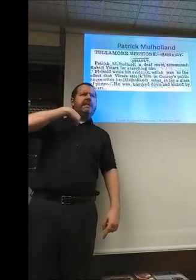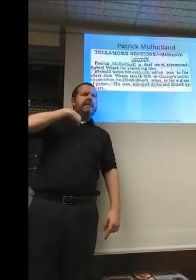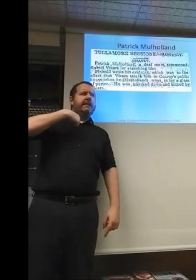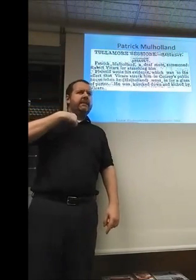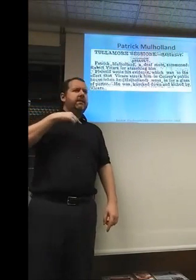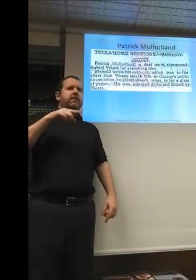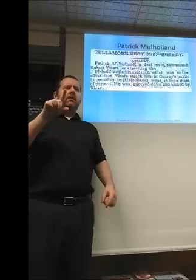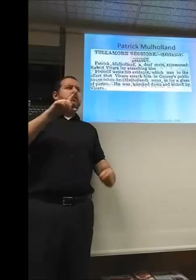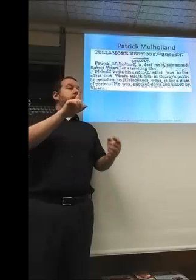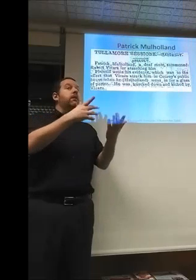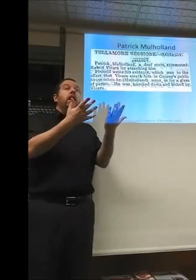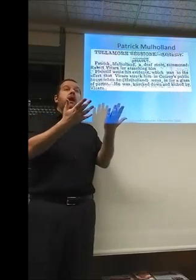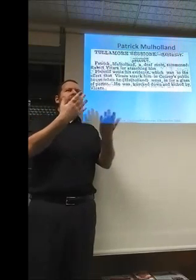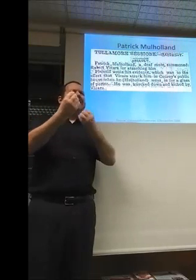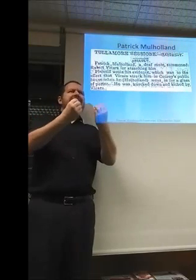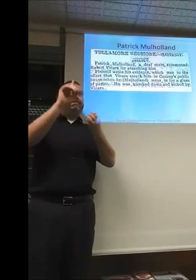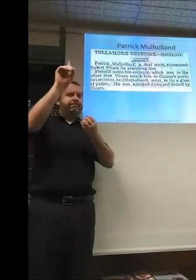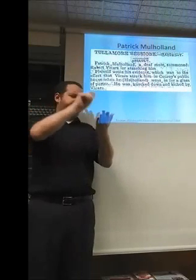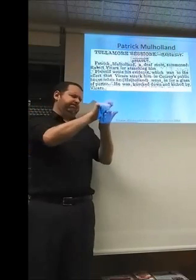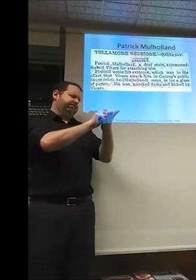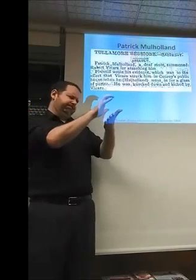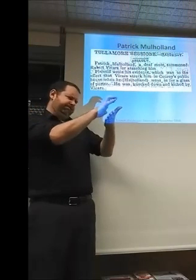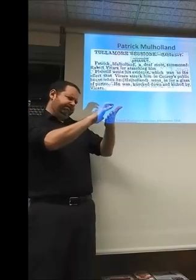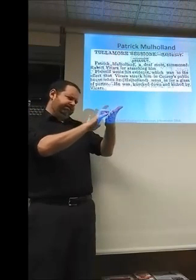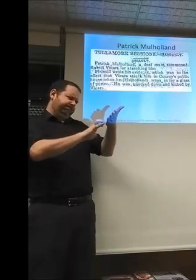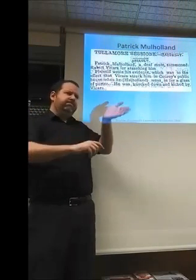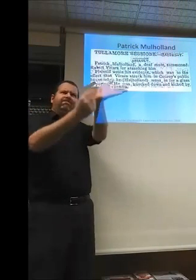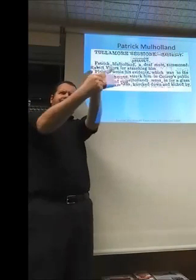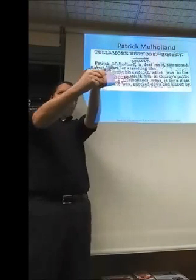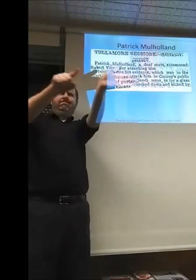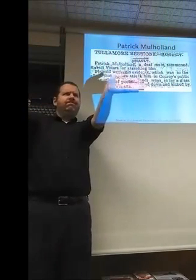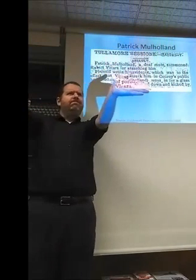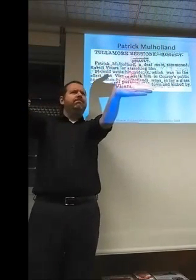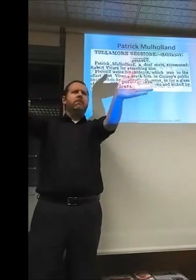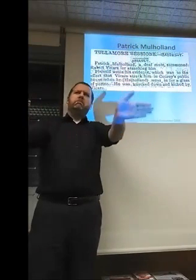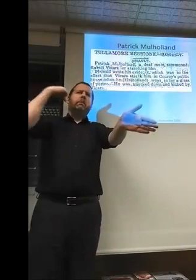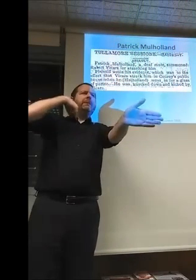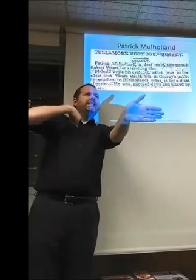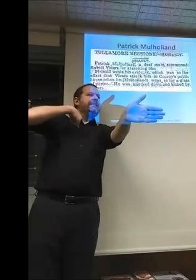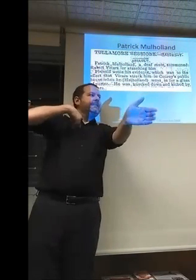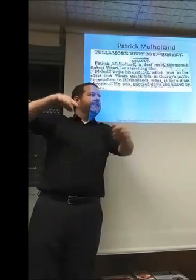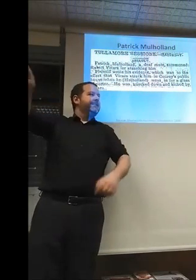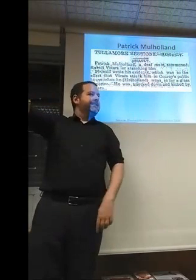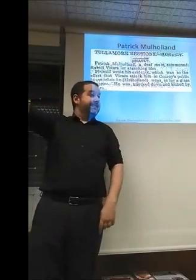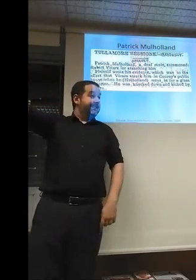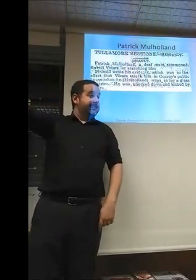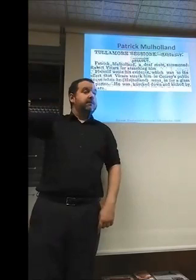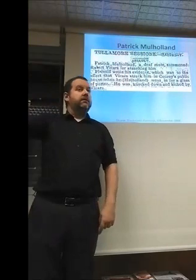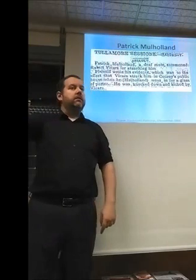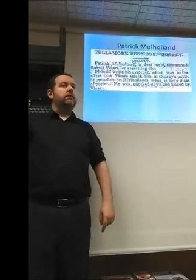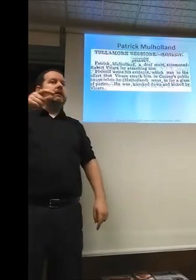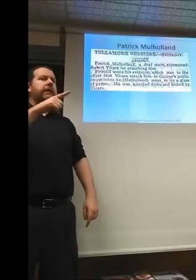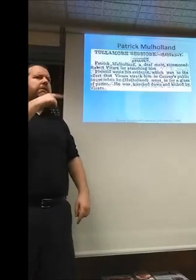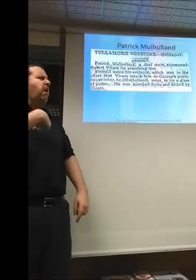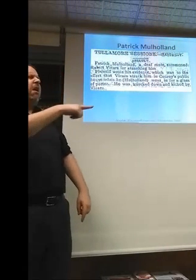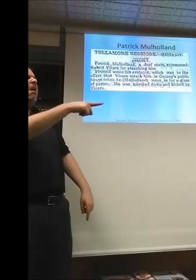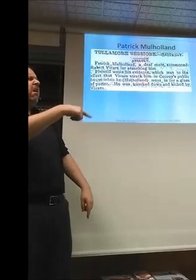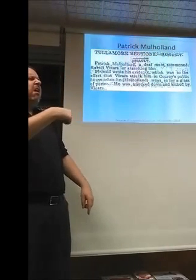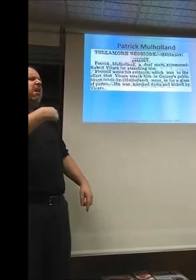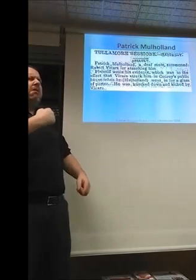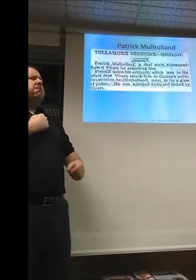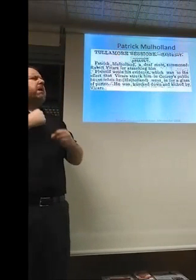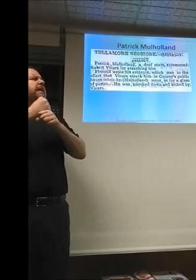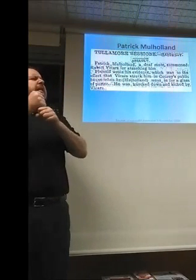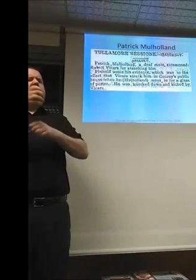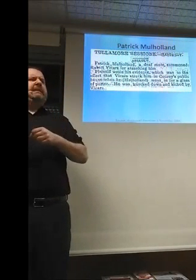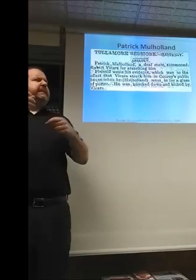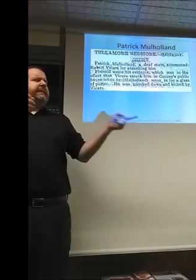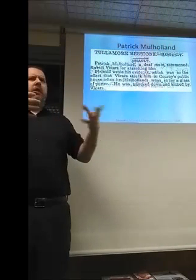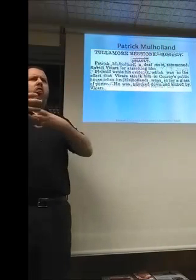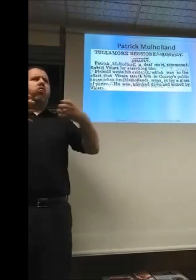And it was written down that he was a ‘dumb’ man so at that time if you were labelled as